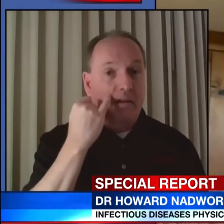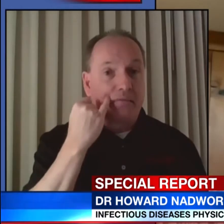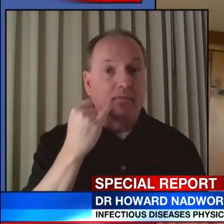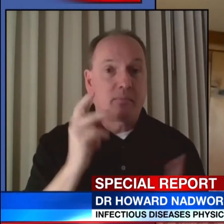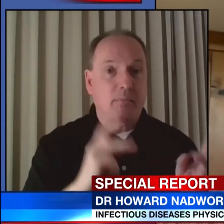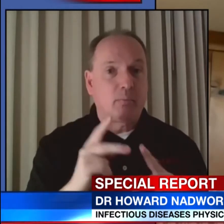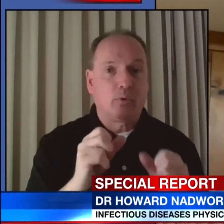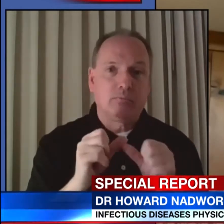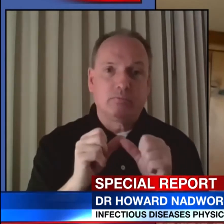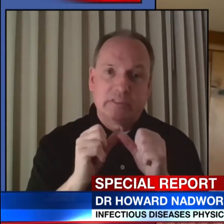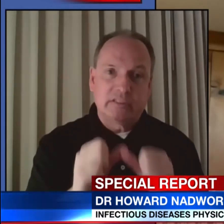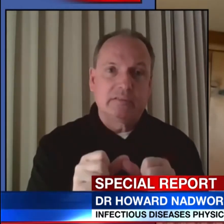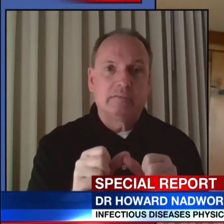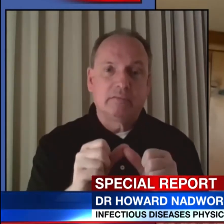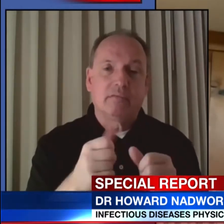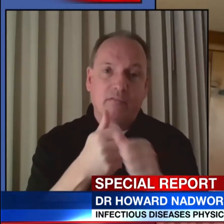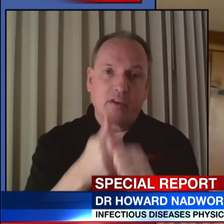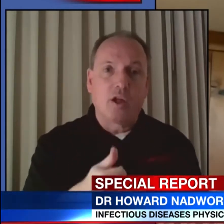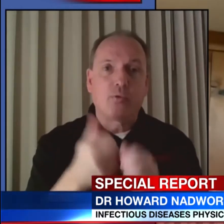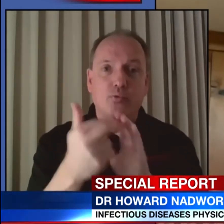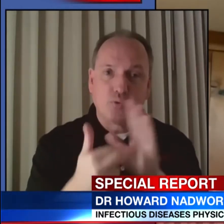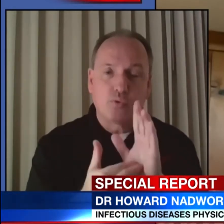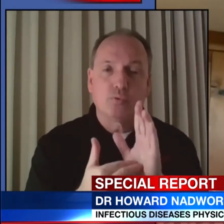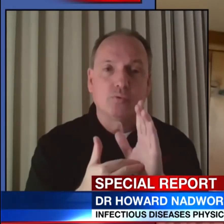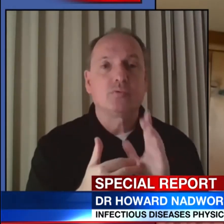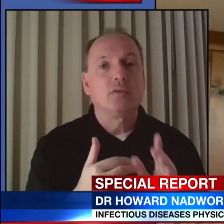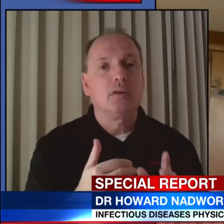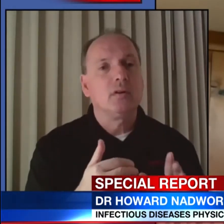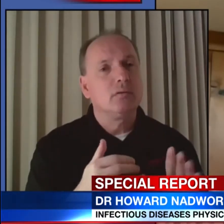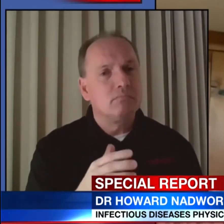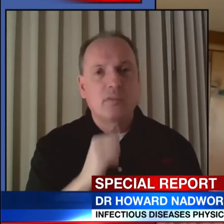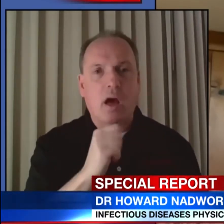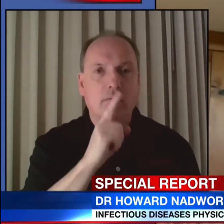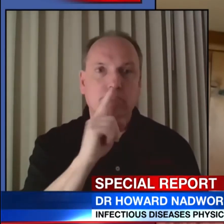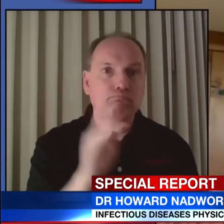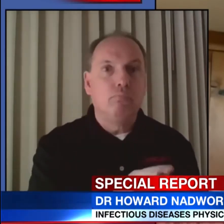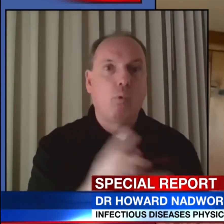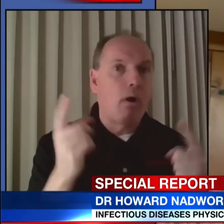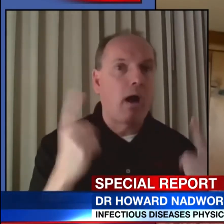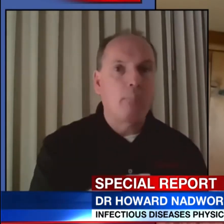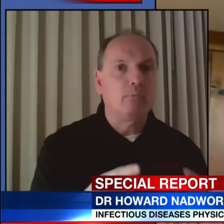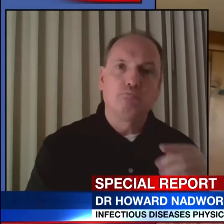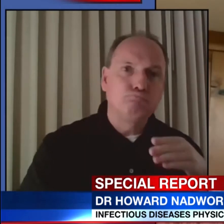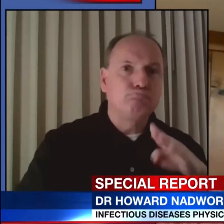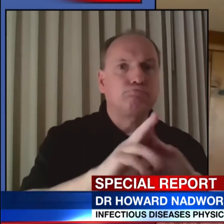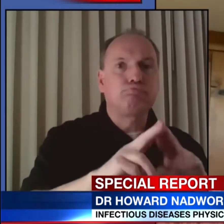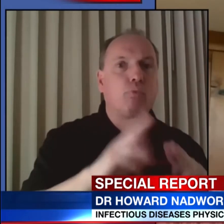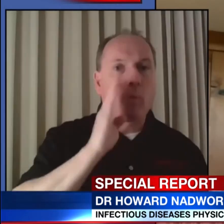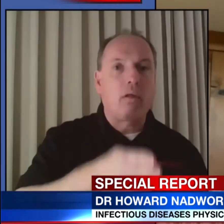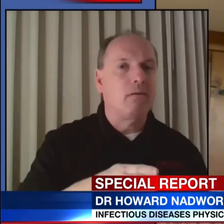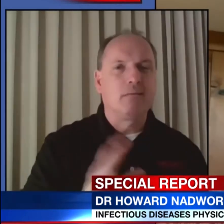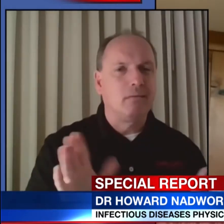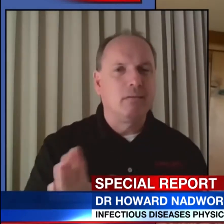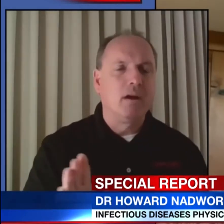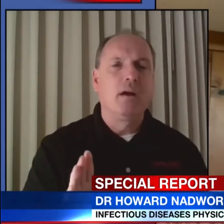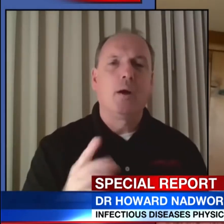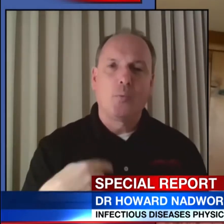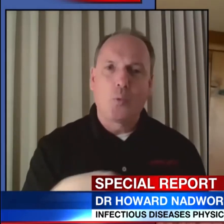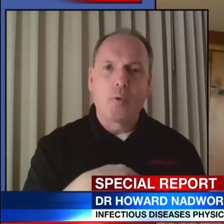RESTAURANTS, THEN WE PROBABLY WILL SEE MANY FEWER CASES THEN IF PEOPLE DO THAT.